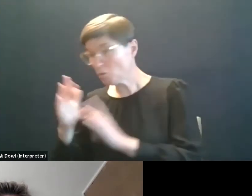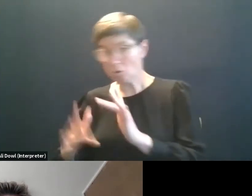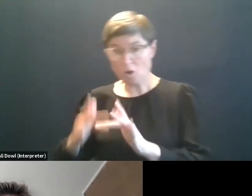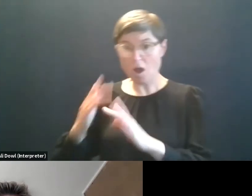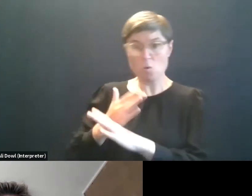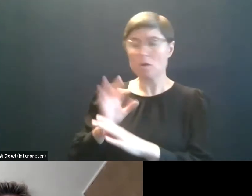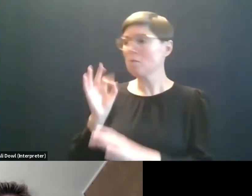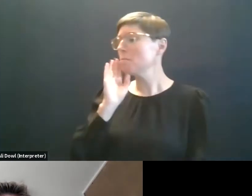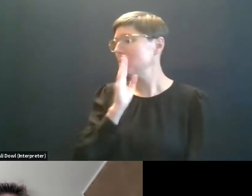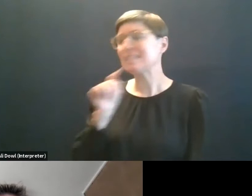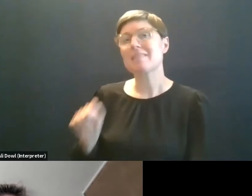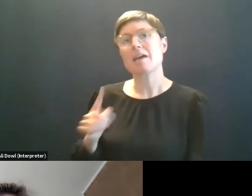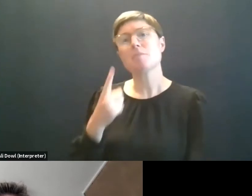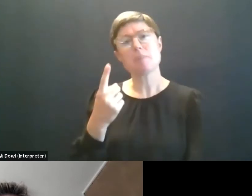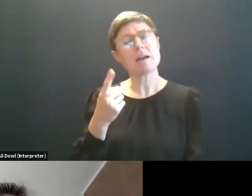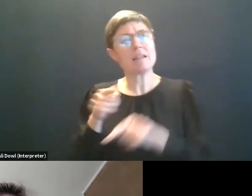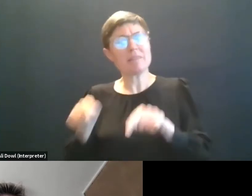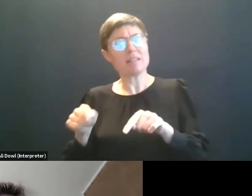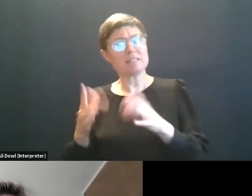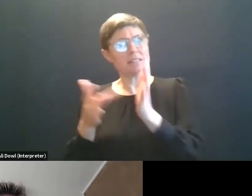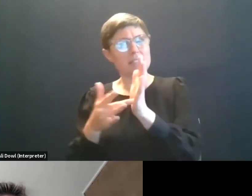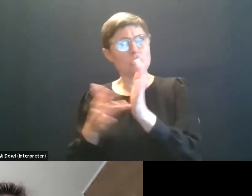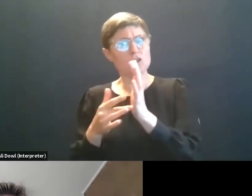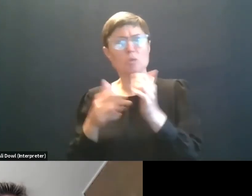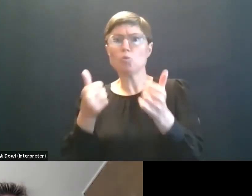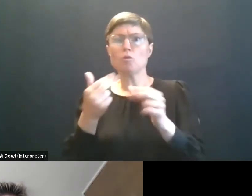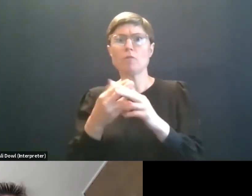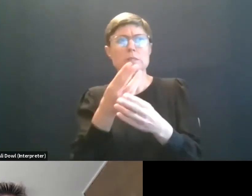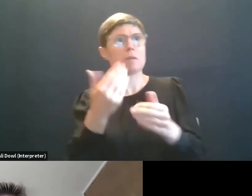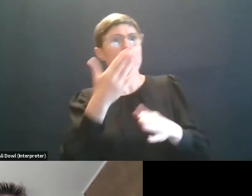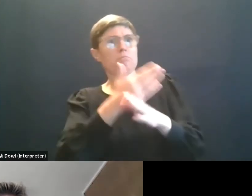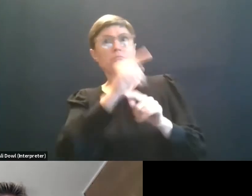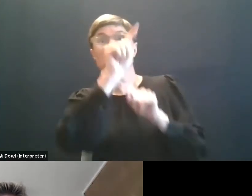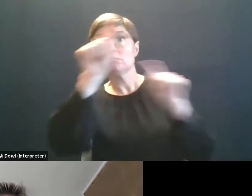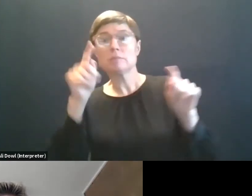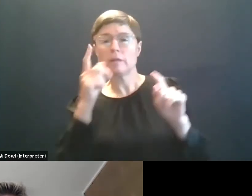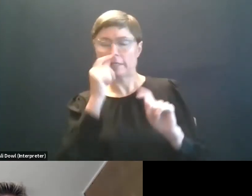for many - not all, but for many - occupations to change the way that people engage with